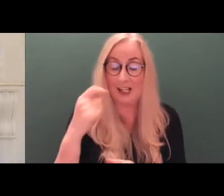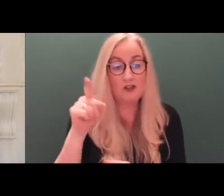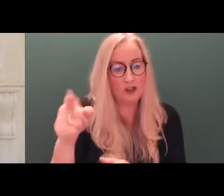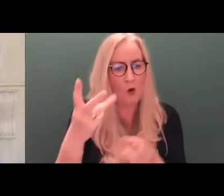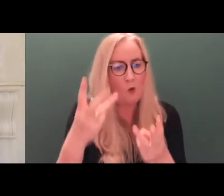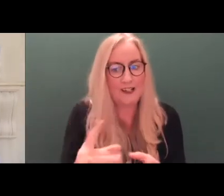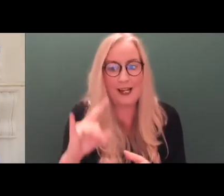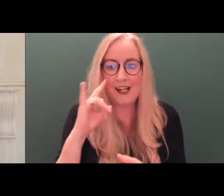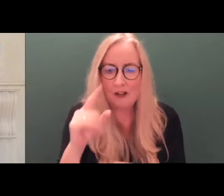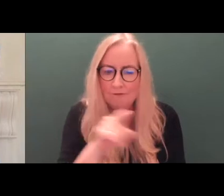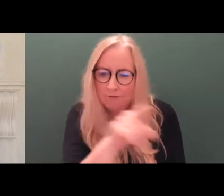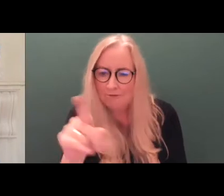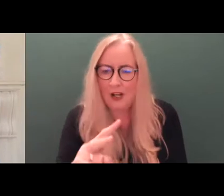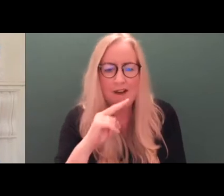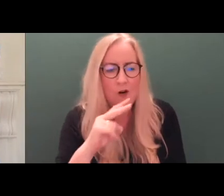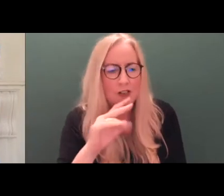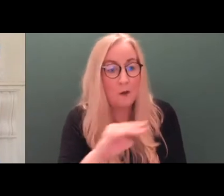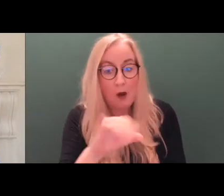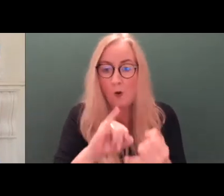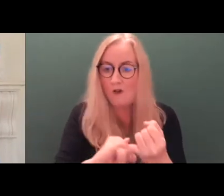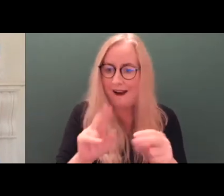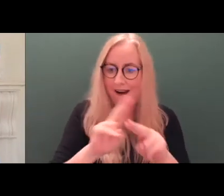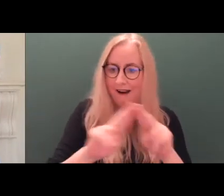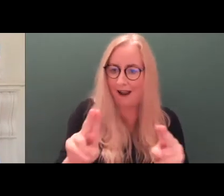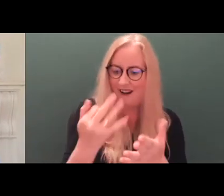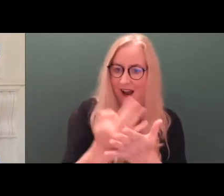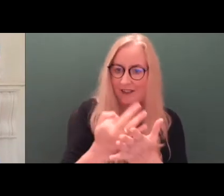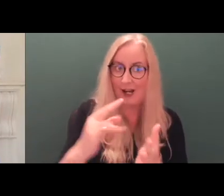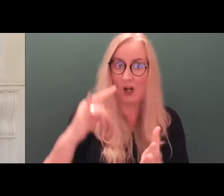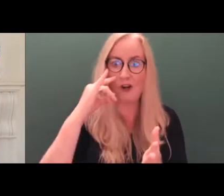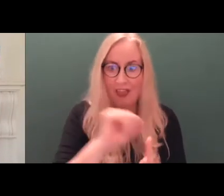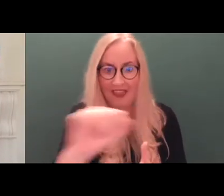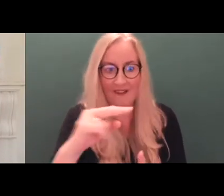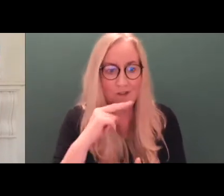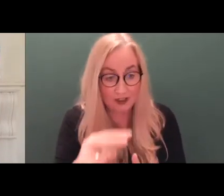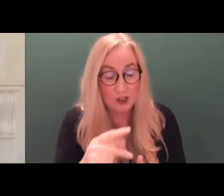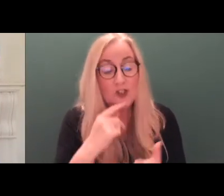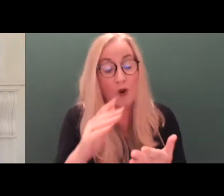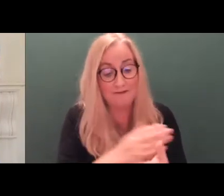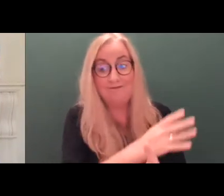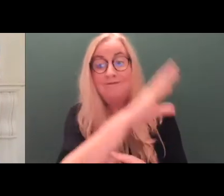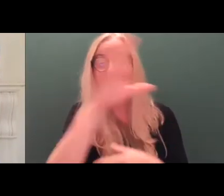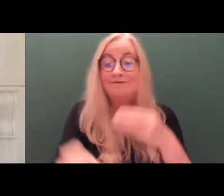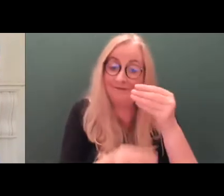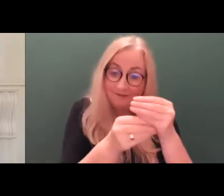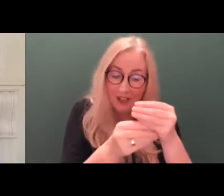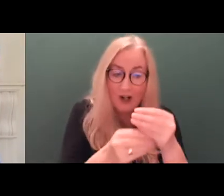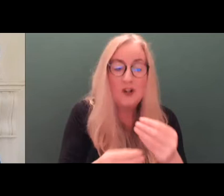the voices of people who are not often heard. So with that, let me reiterate once more how